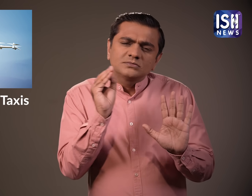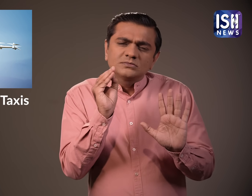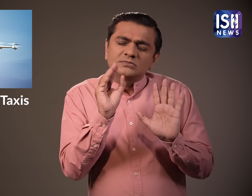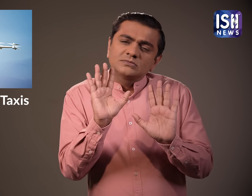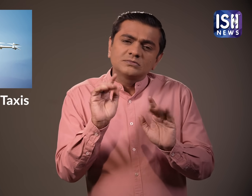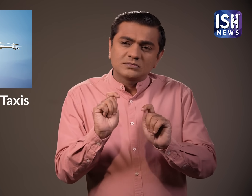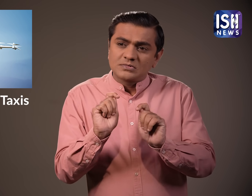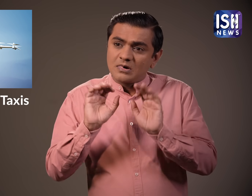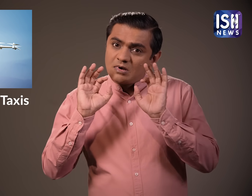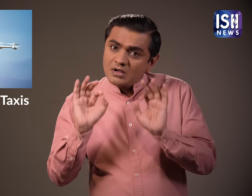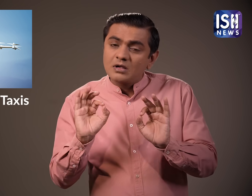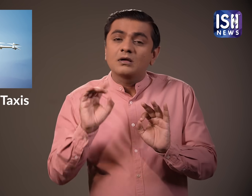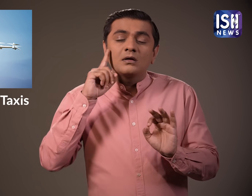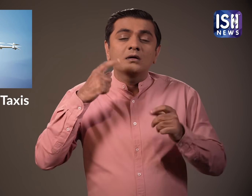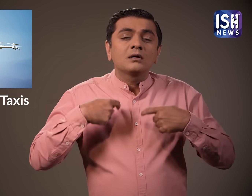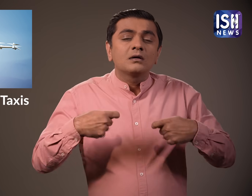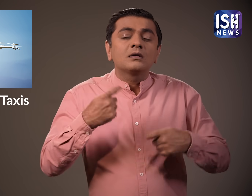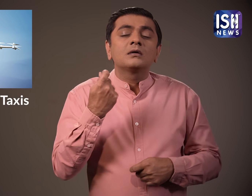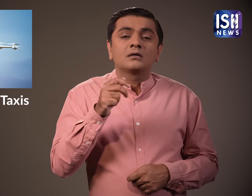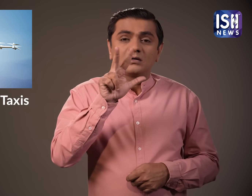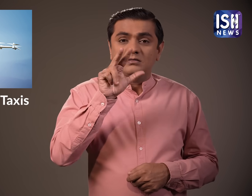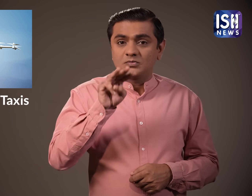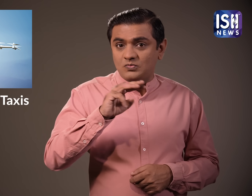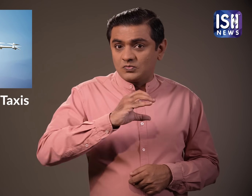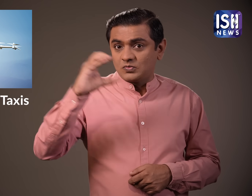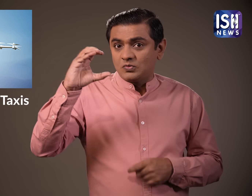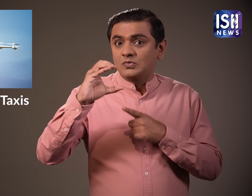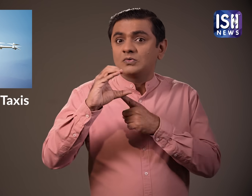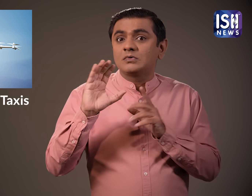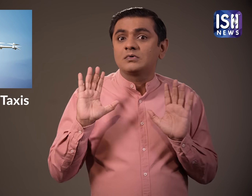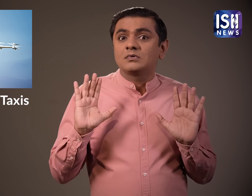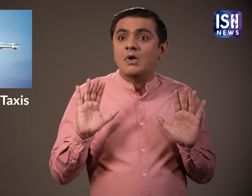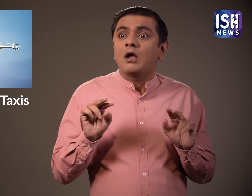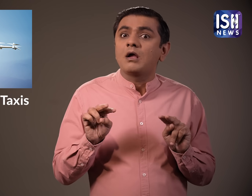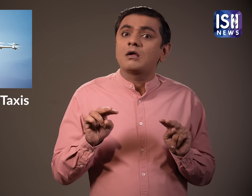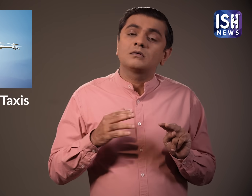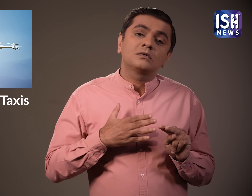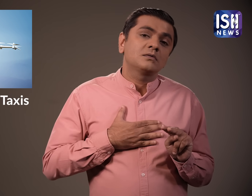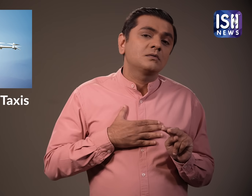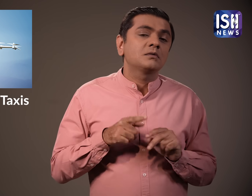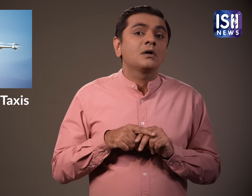The project will cost Rs 8,000 crore.